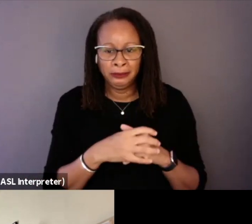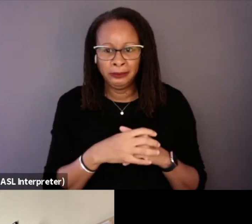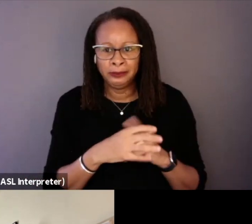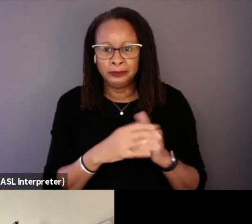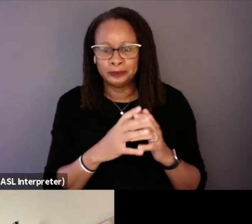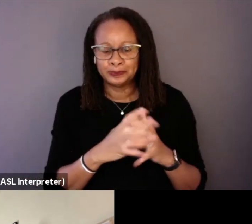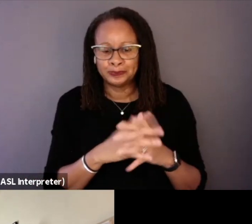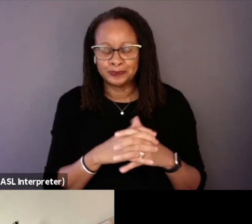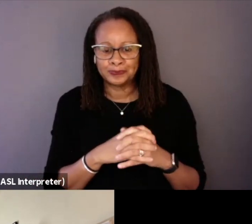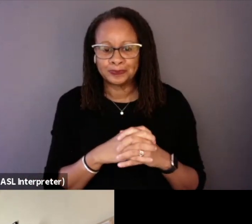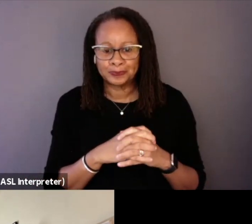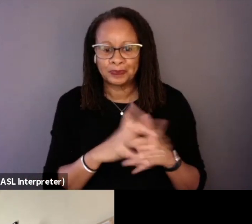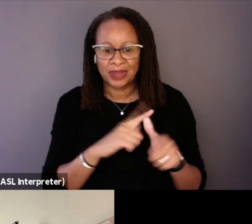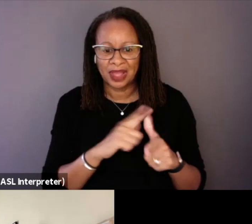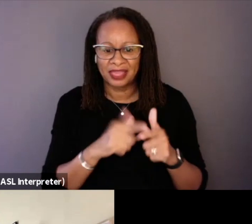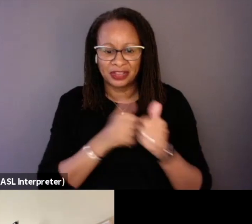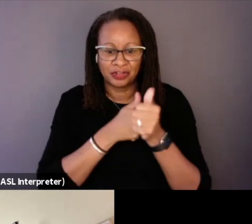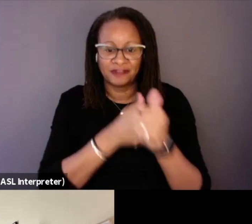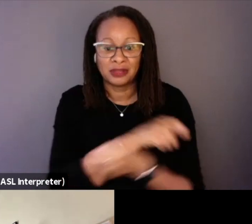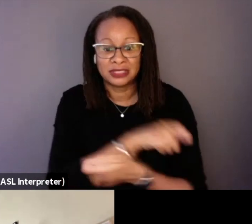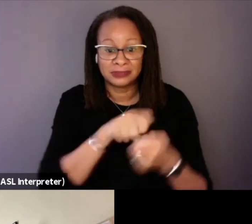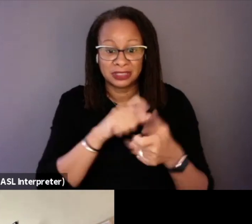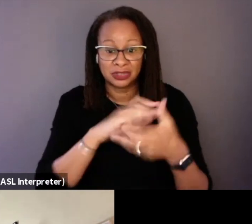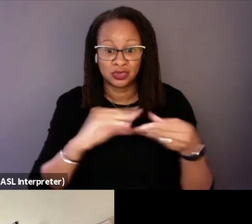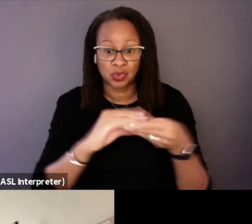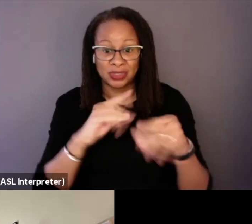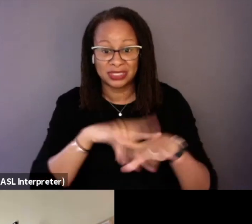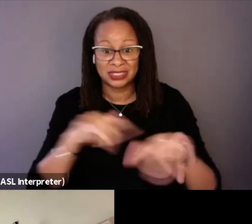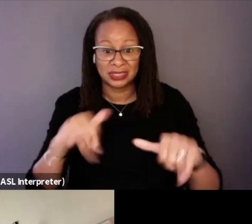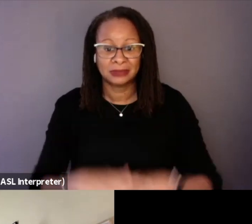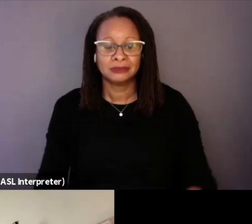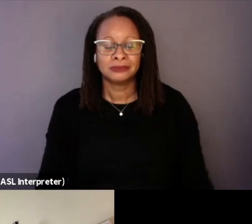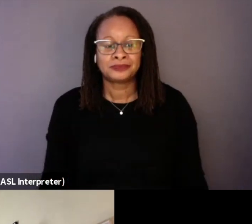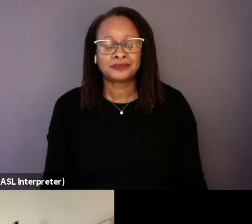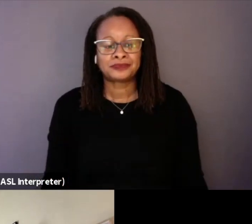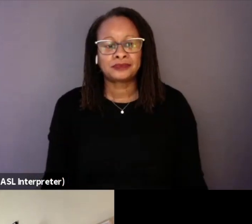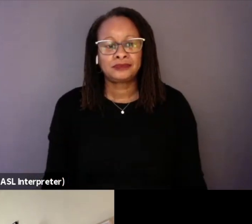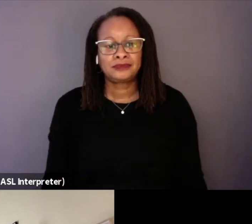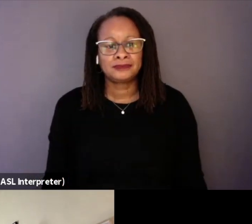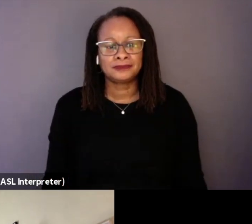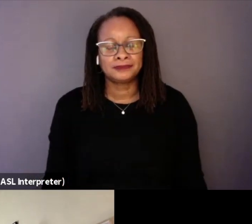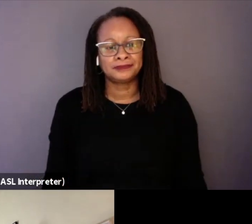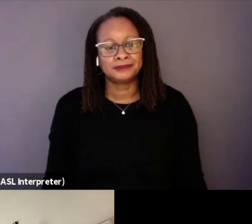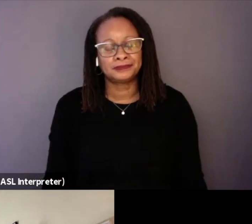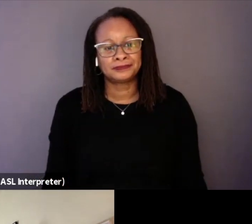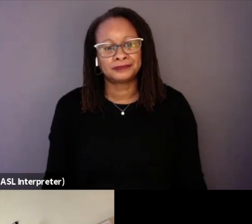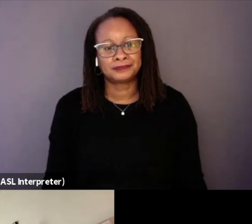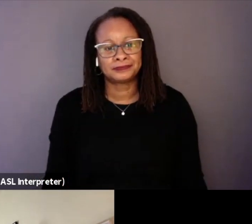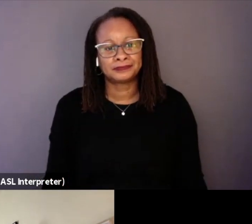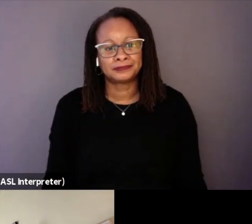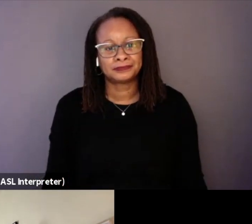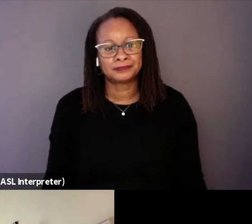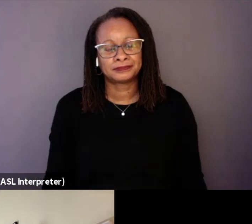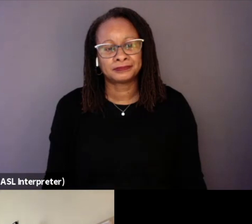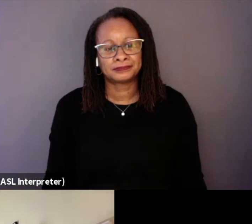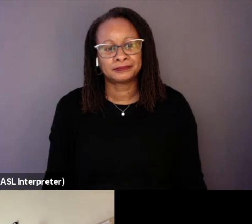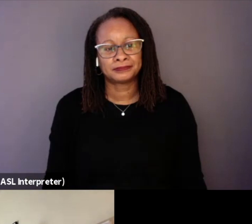then you were following certain stories too. I was following certain stories, like that shot, for example, that you speak of in that room,